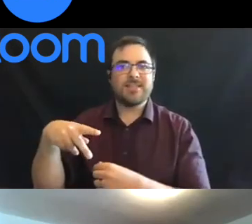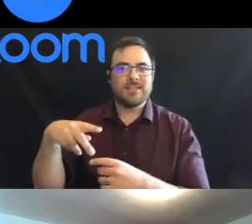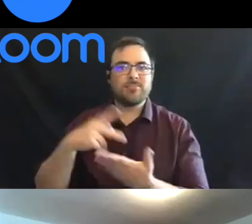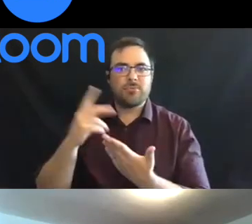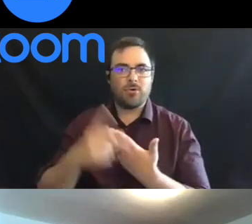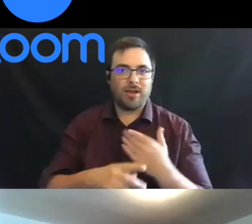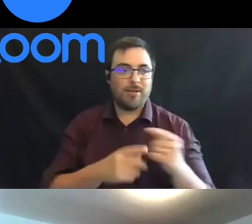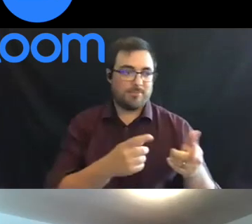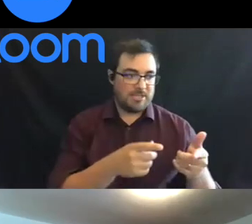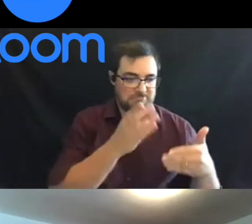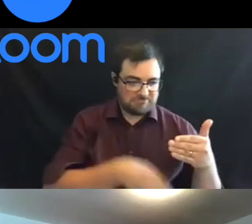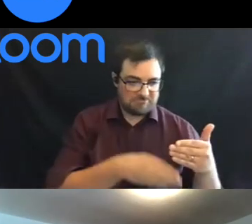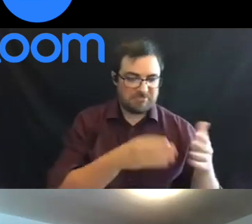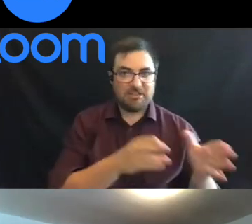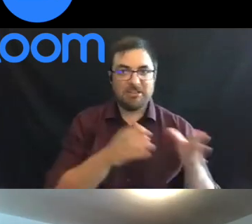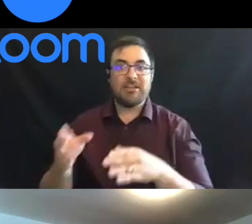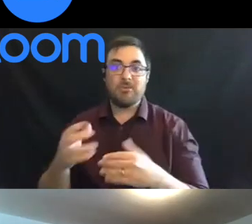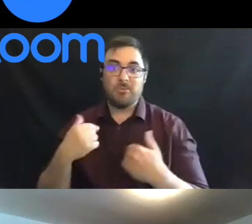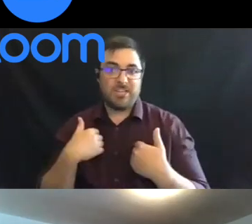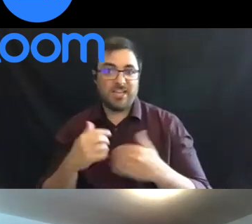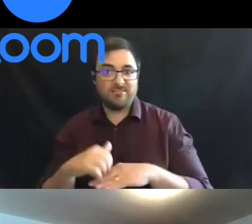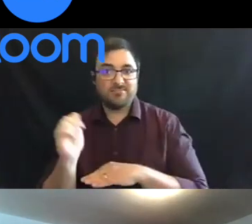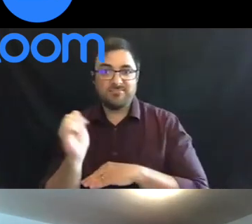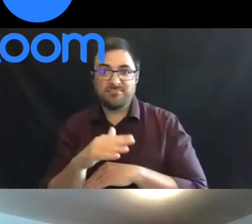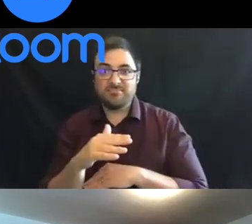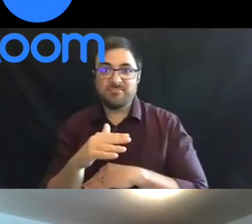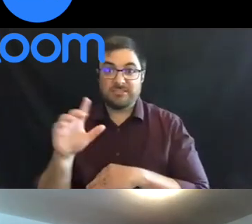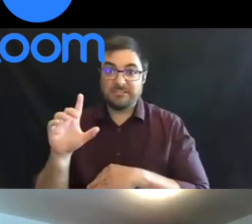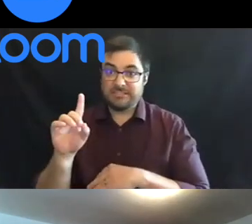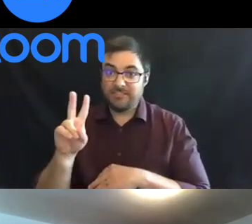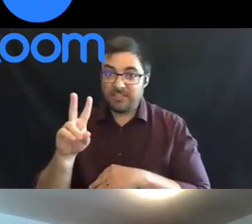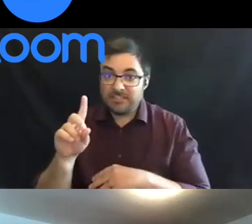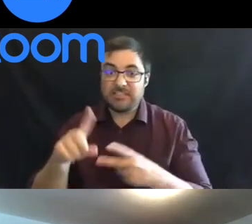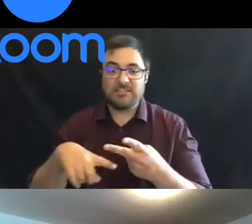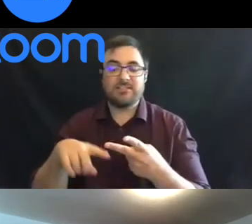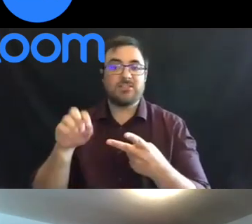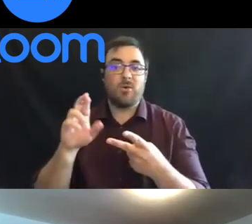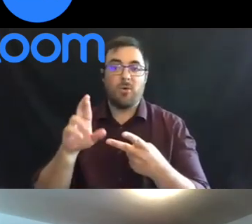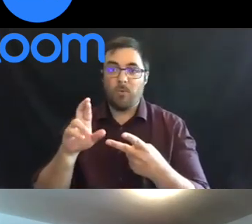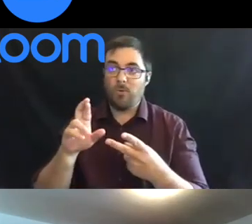postage paid, sent to you and you can return it postage paid. So then when their child is two